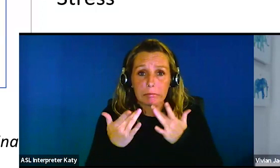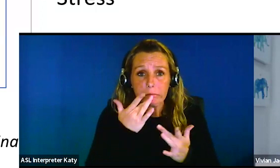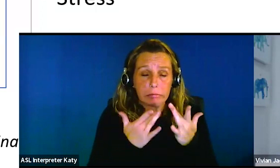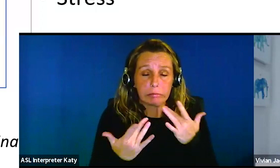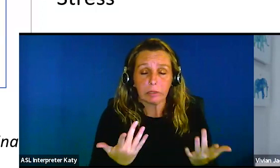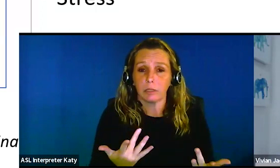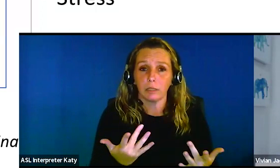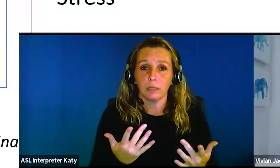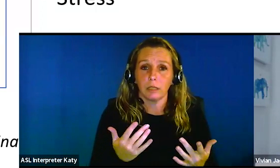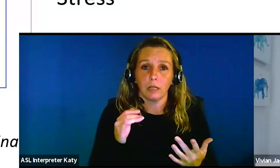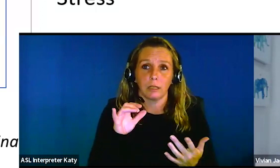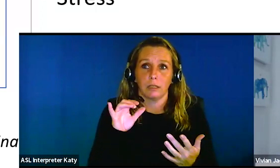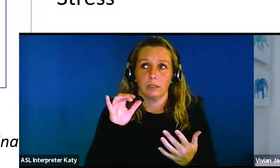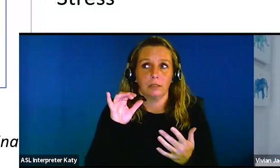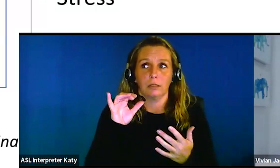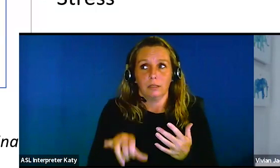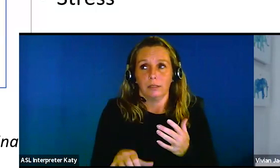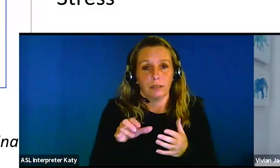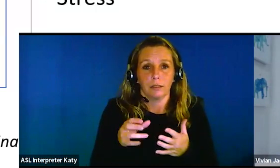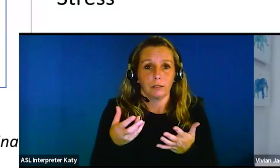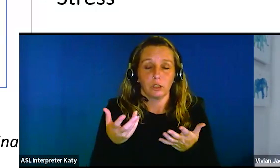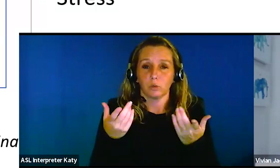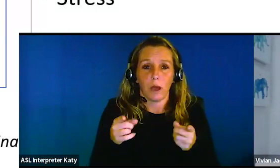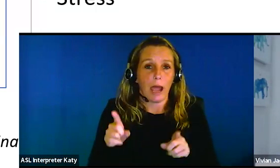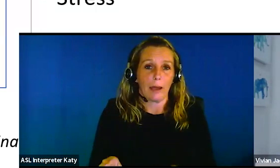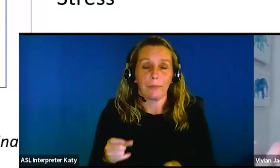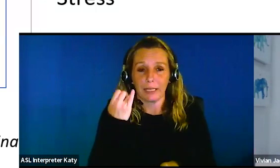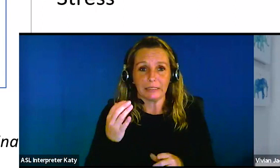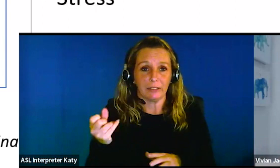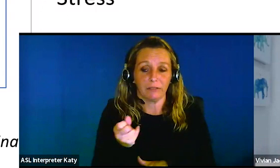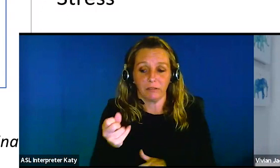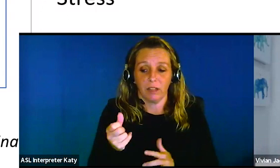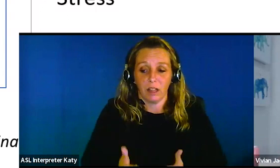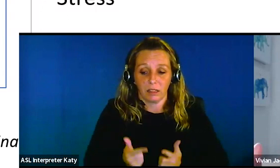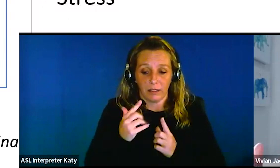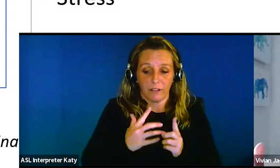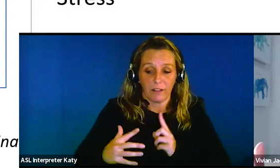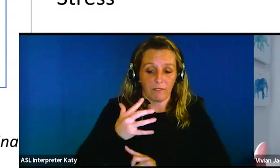in living in those environments is that there are reduced options.